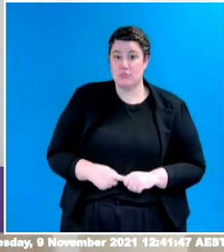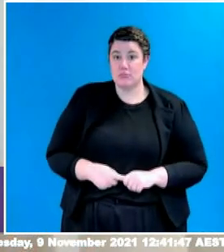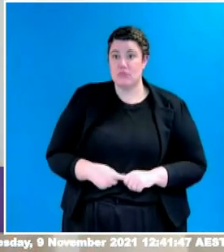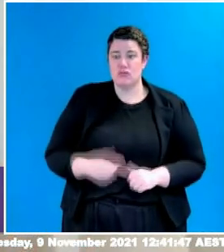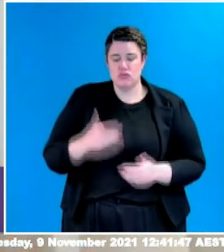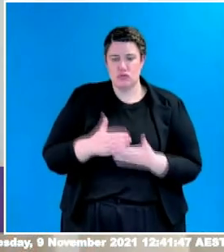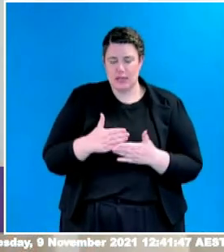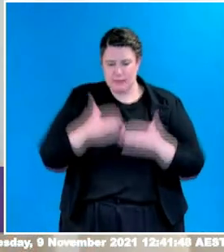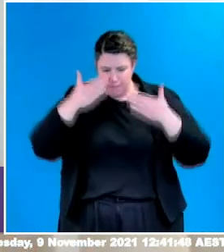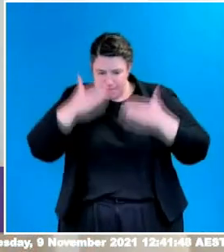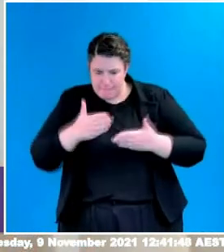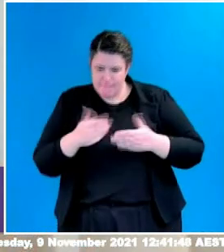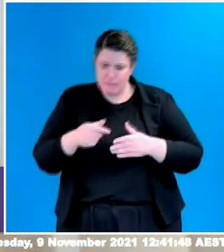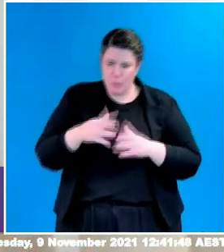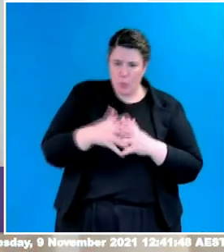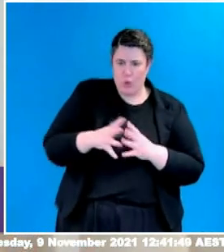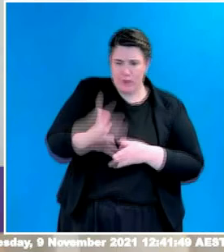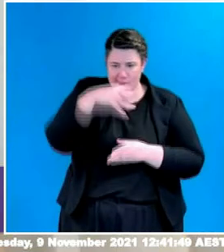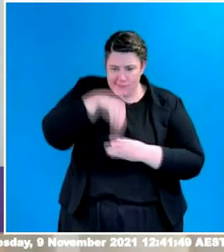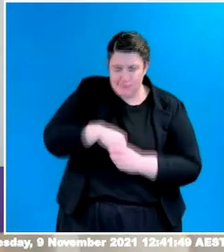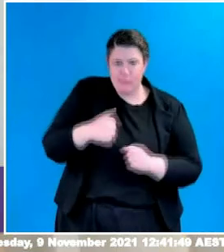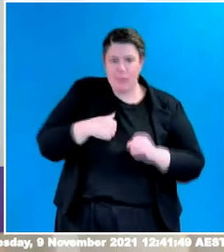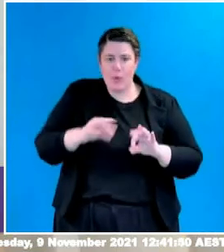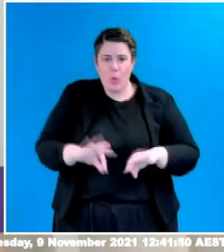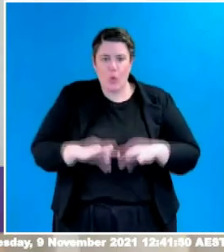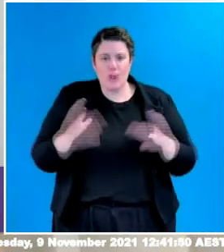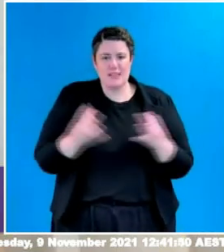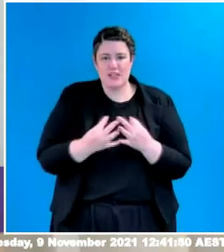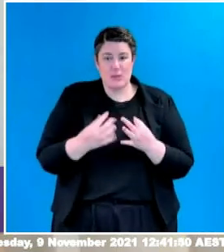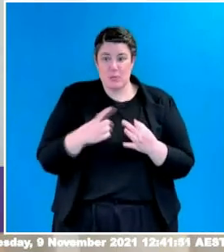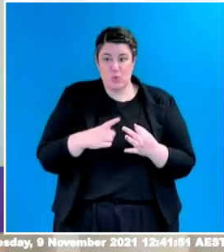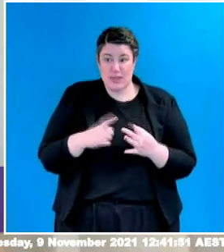into that, because this work is simply not being done.